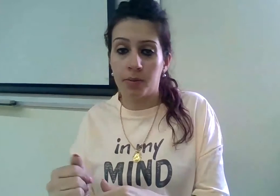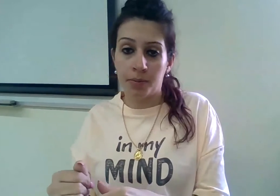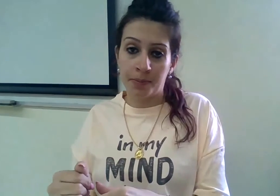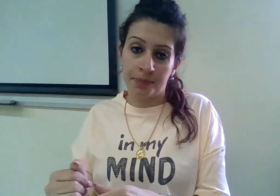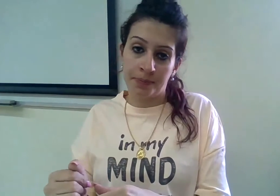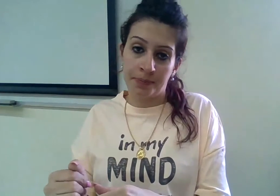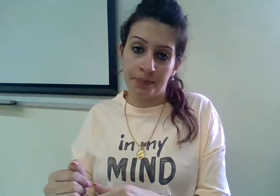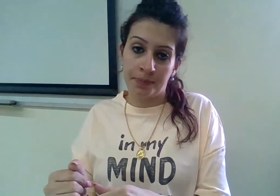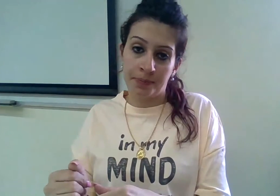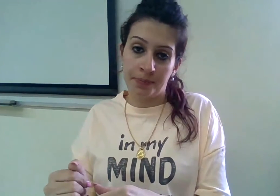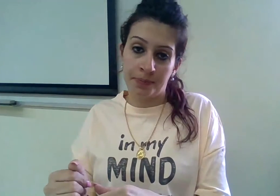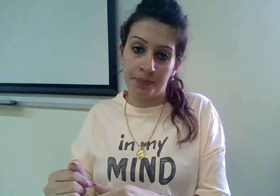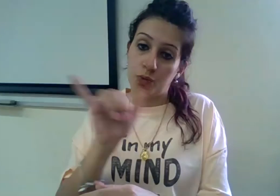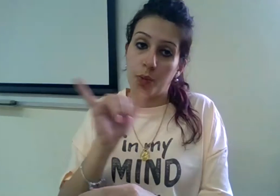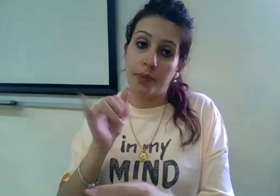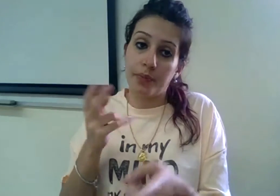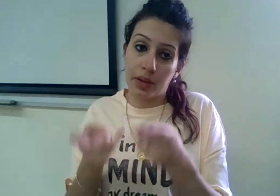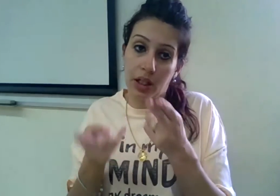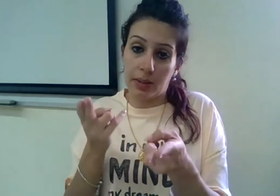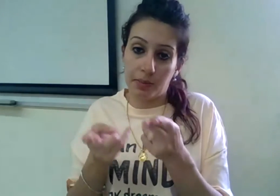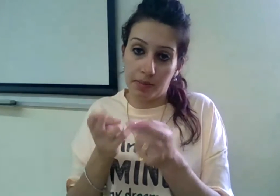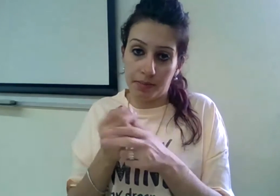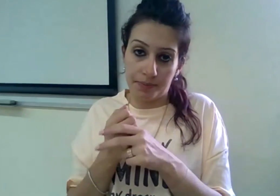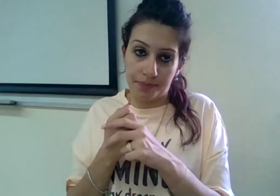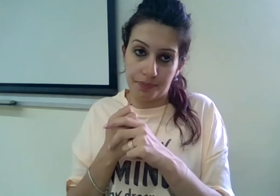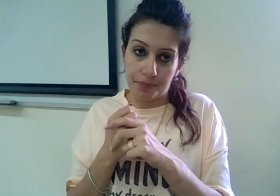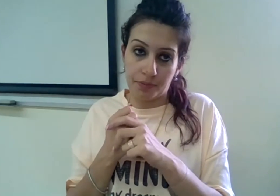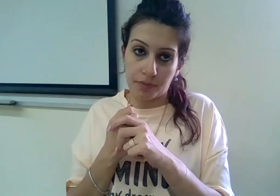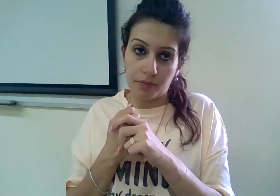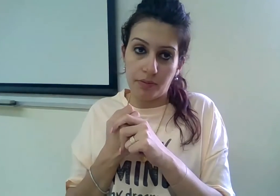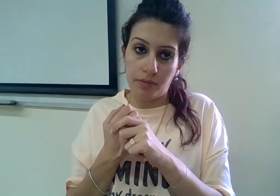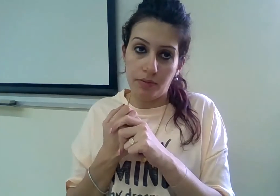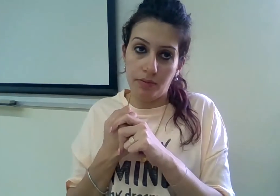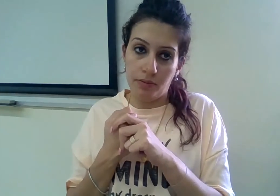And of course, there is a role for peer assessment because you can only develop